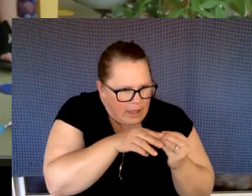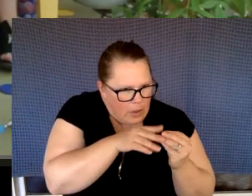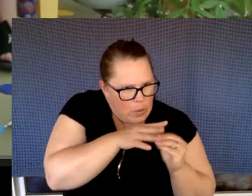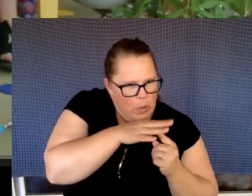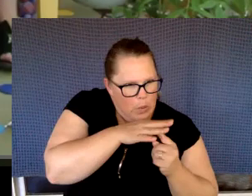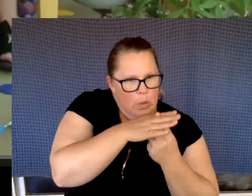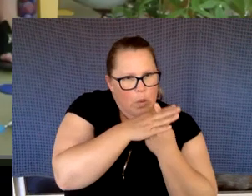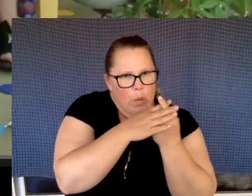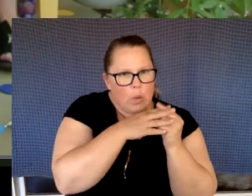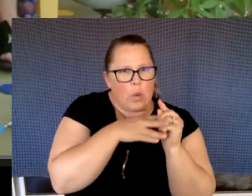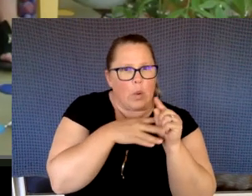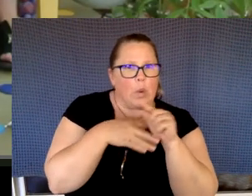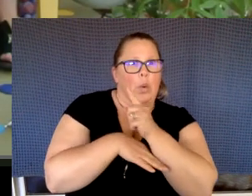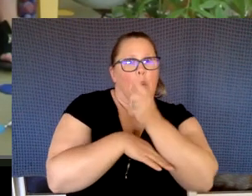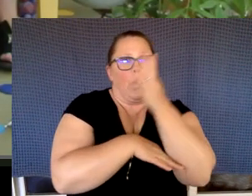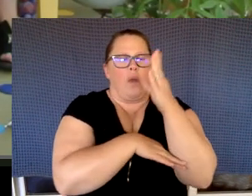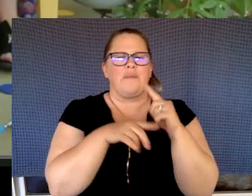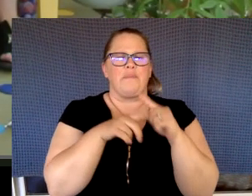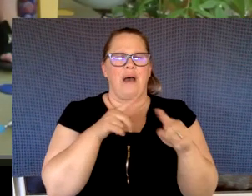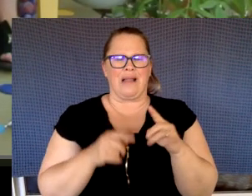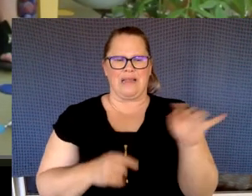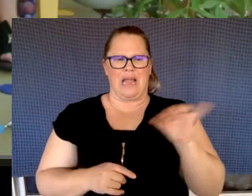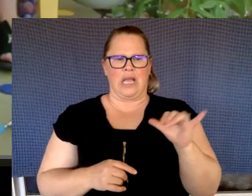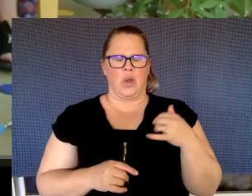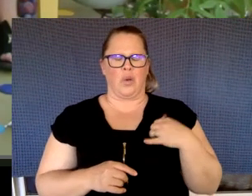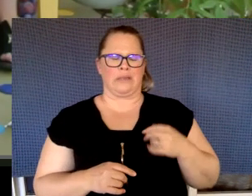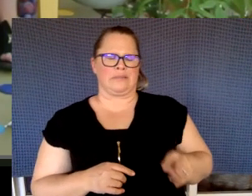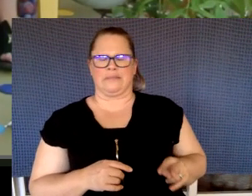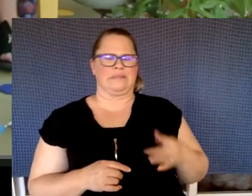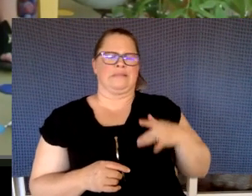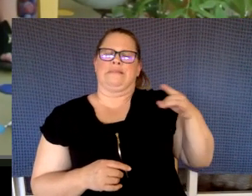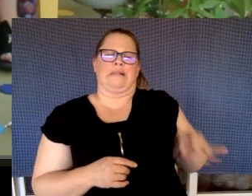But Yayoi yearned for a different life far from the countryside.